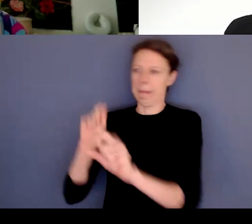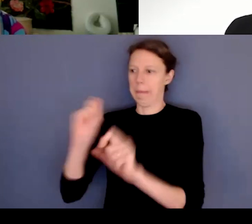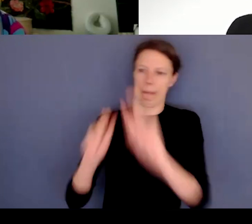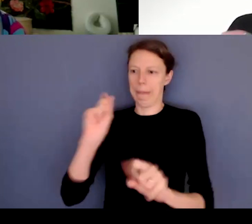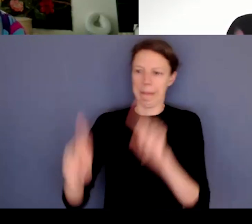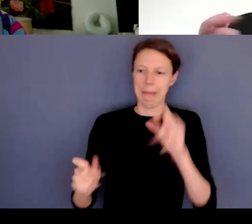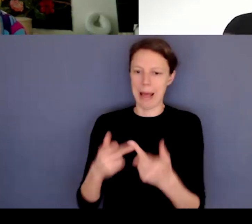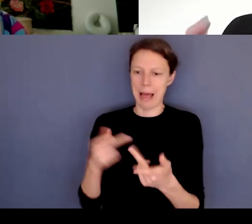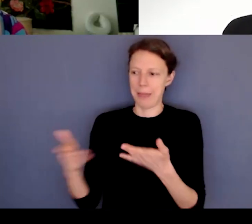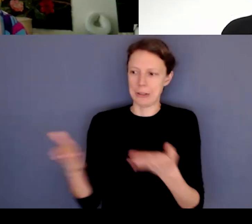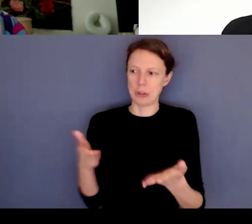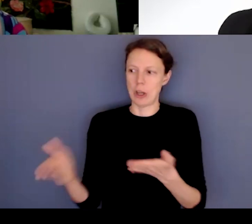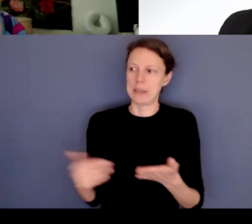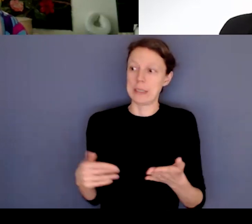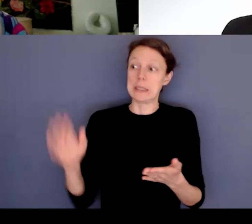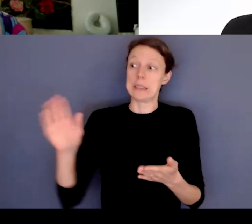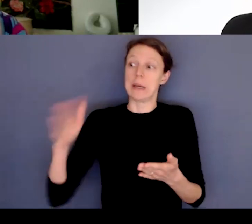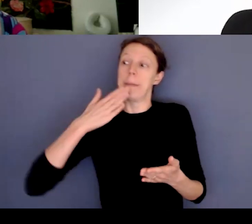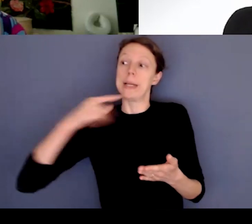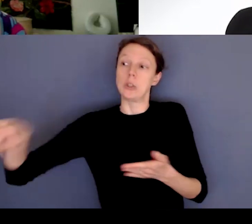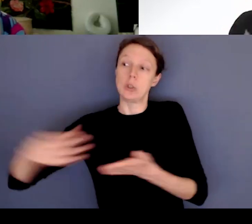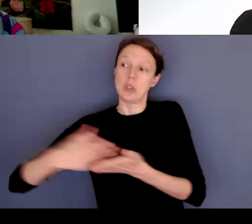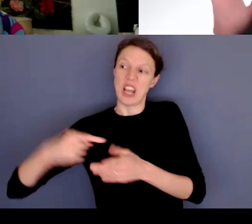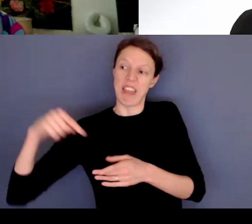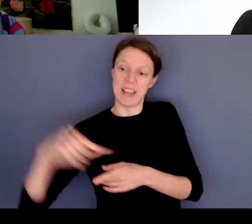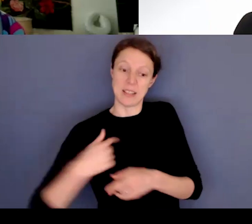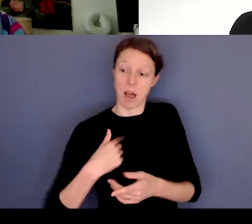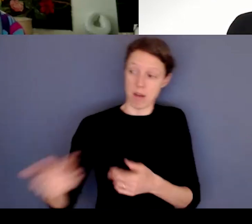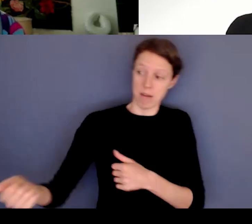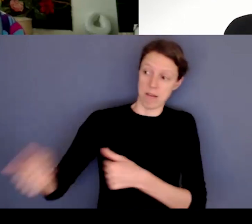follow us, and give them a bit of hey, if you share this, I'm happy to share something of yours in, you know, the next